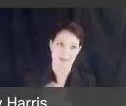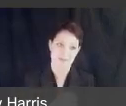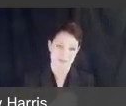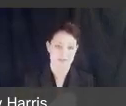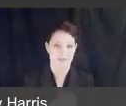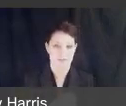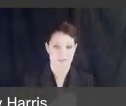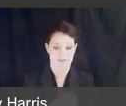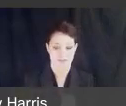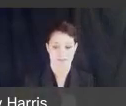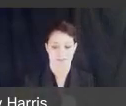[Reporter] Okay, thank you.